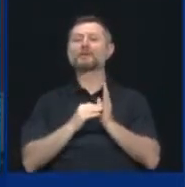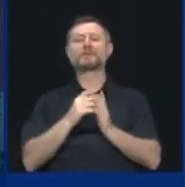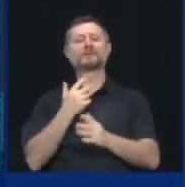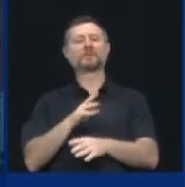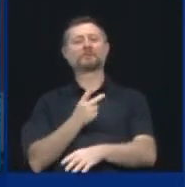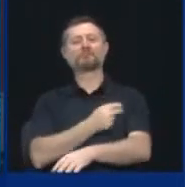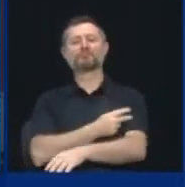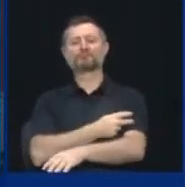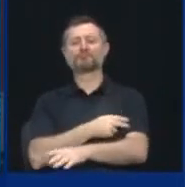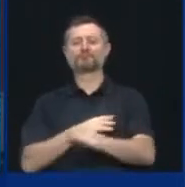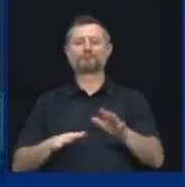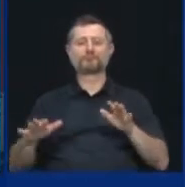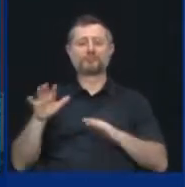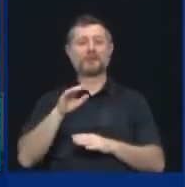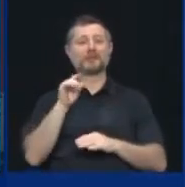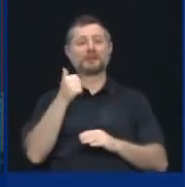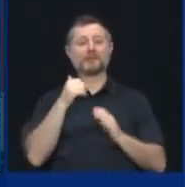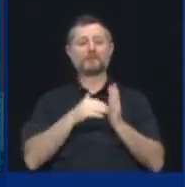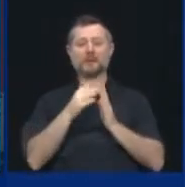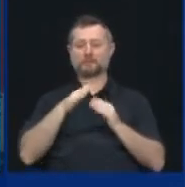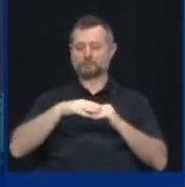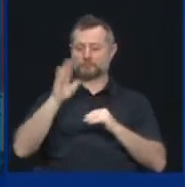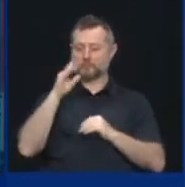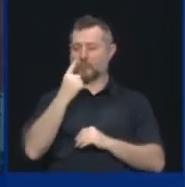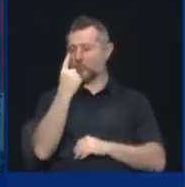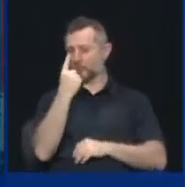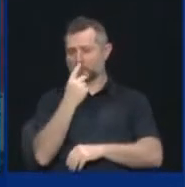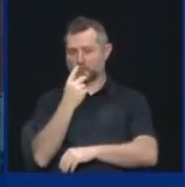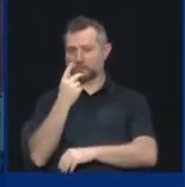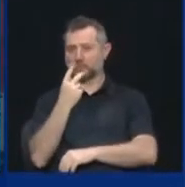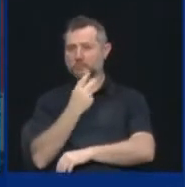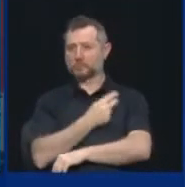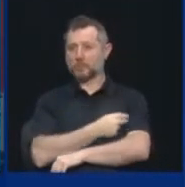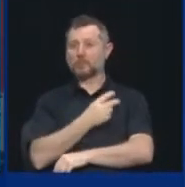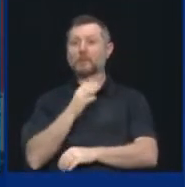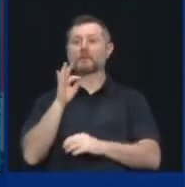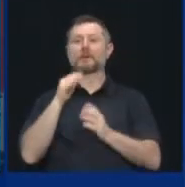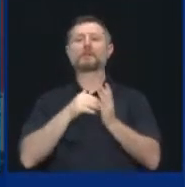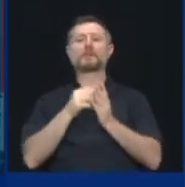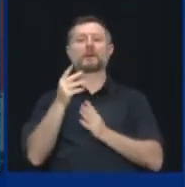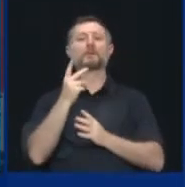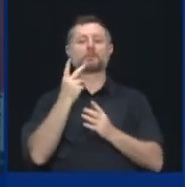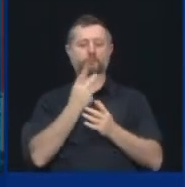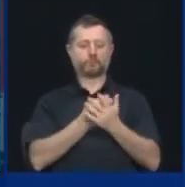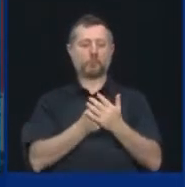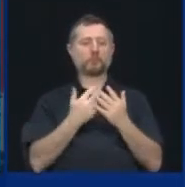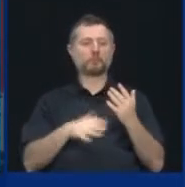VACCINATIONS NOW, 19 MILLION, 10 MILLION WITH AT LEAST ONE DOSE,